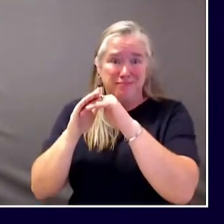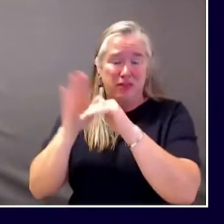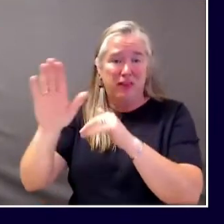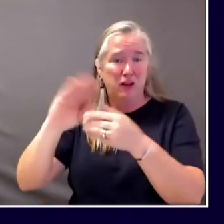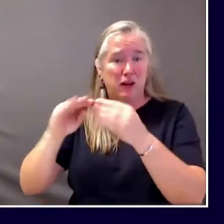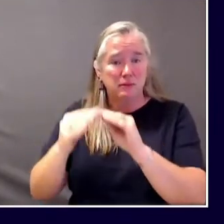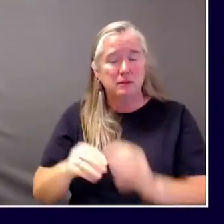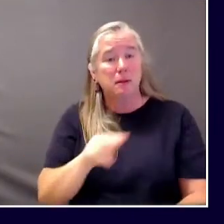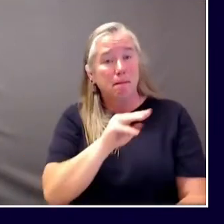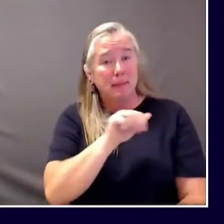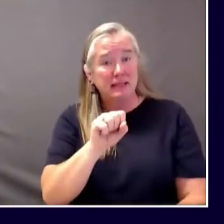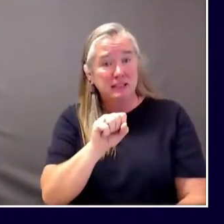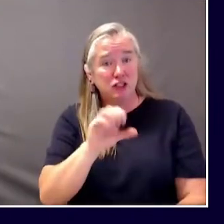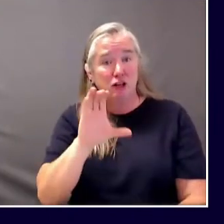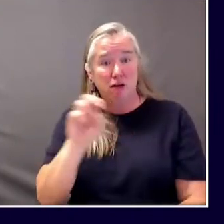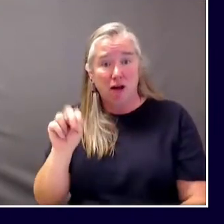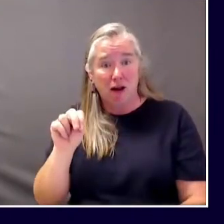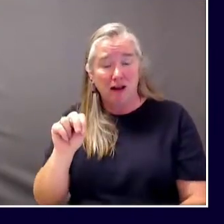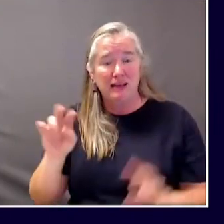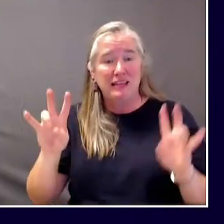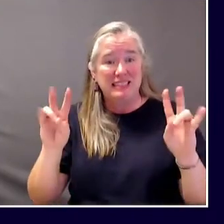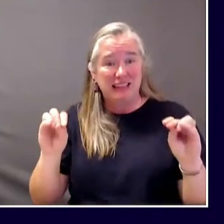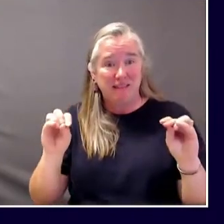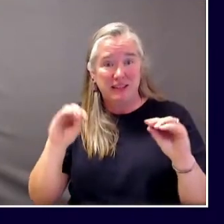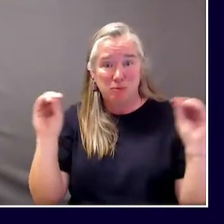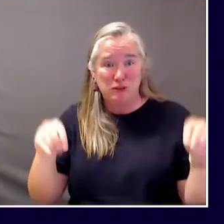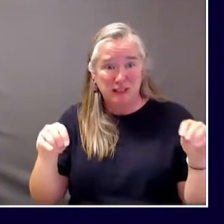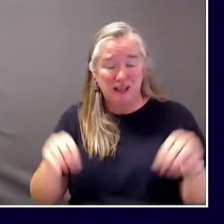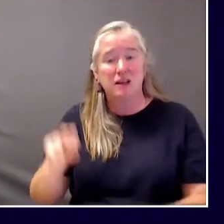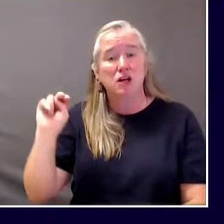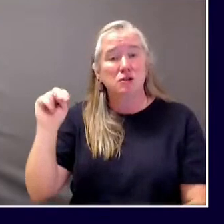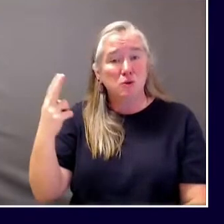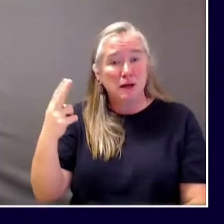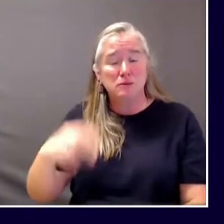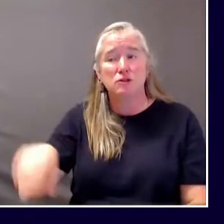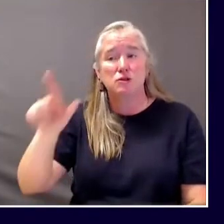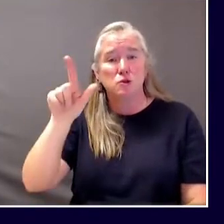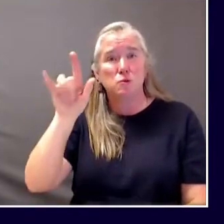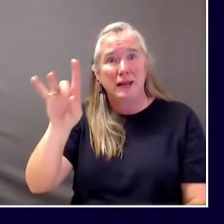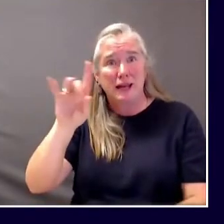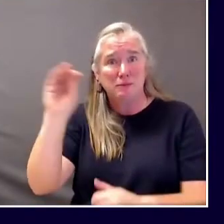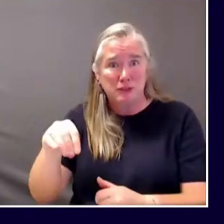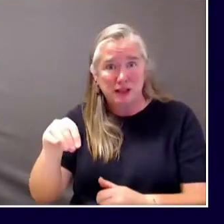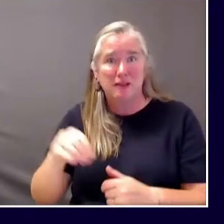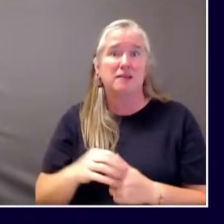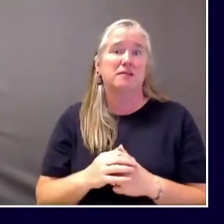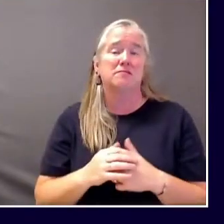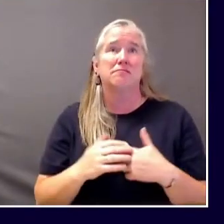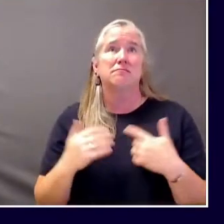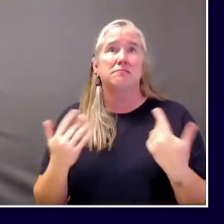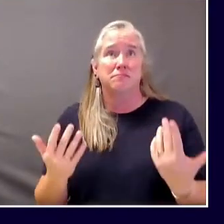Massachusetts and Connecticut